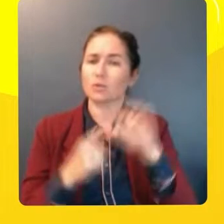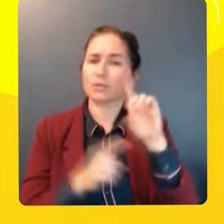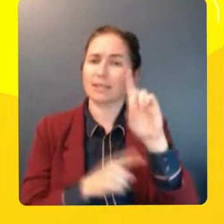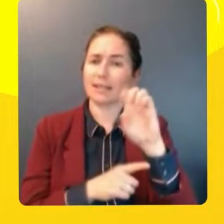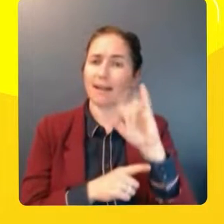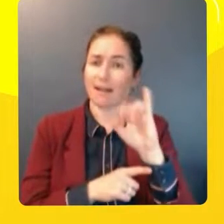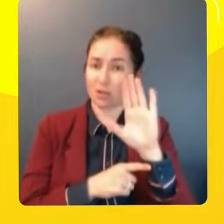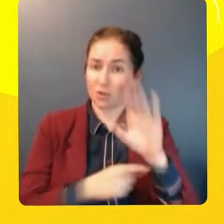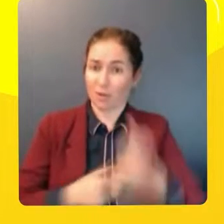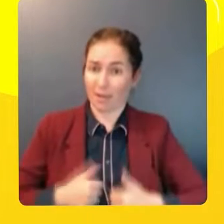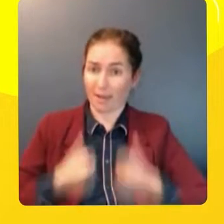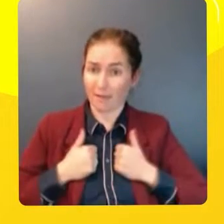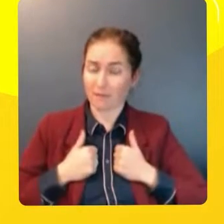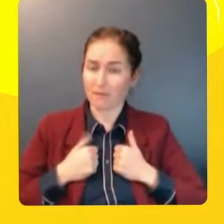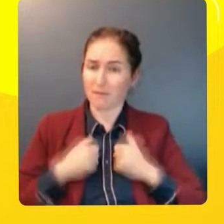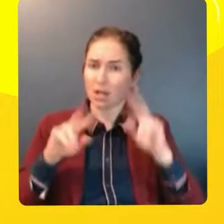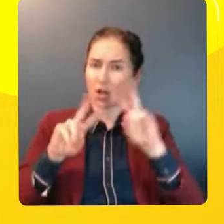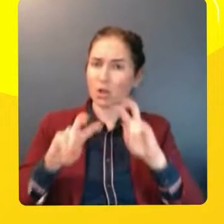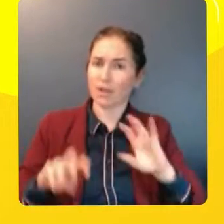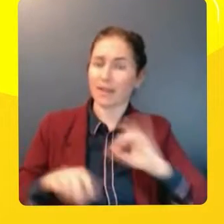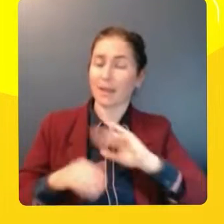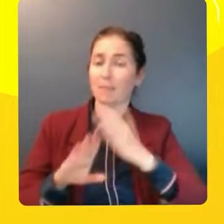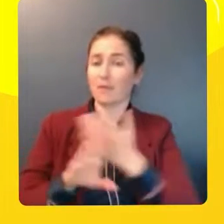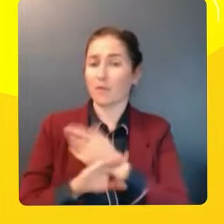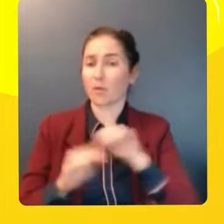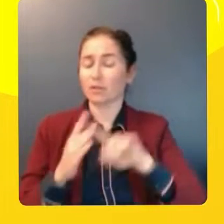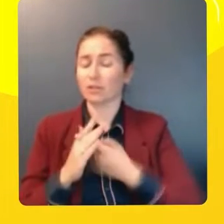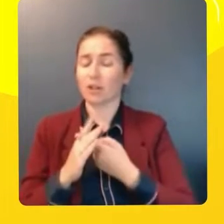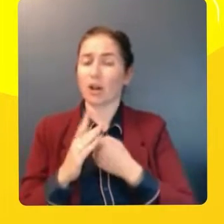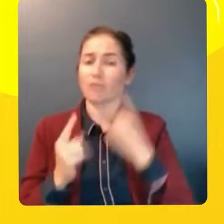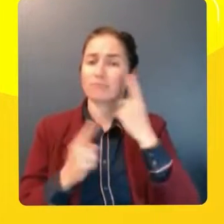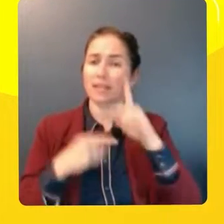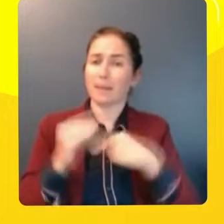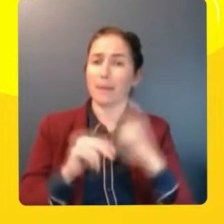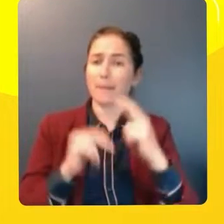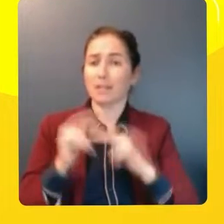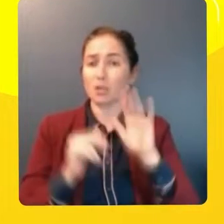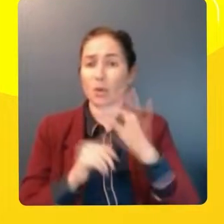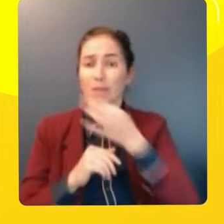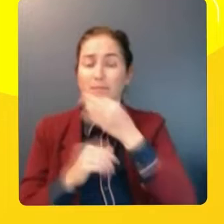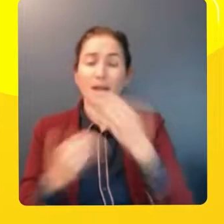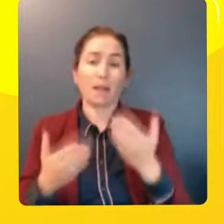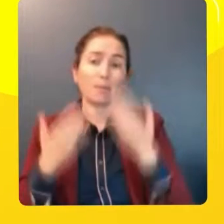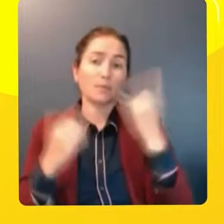Look at that first before you look at building your expertise, I propose something that I wrote called The Rule of Seven,